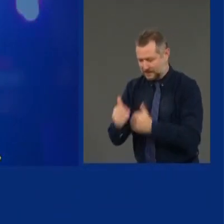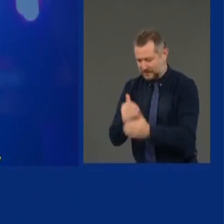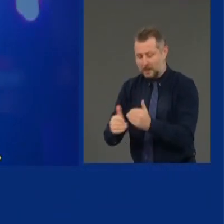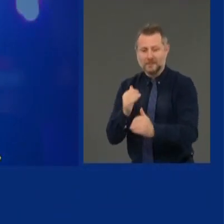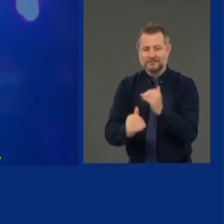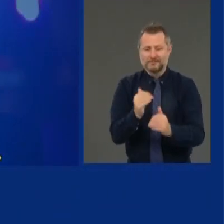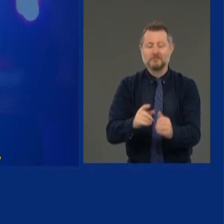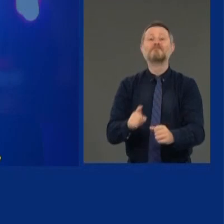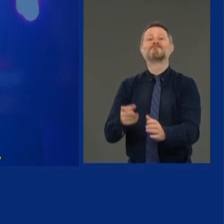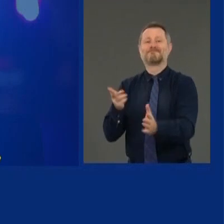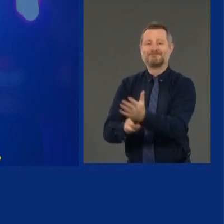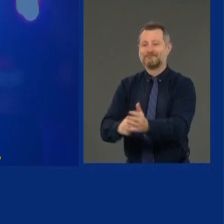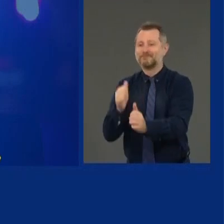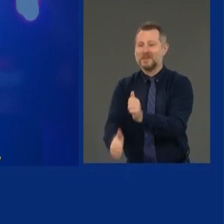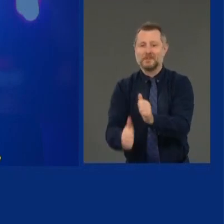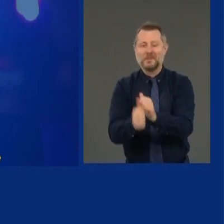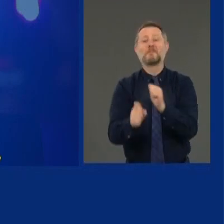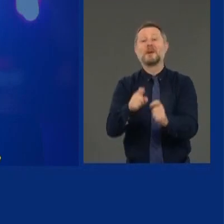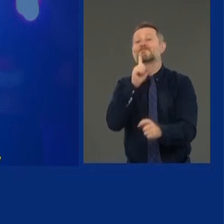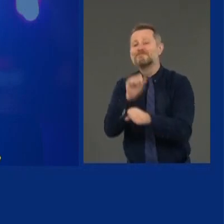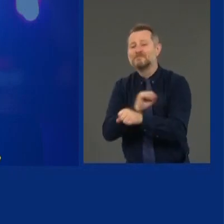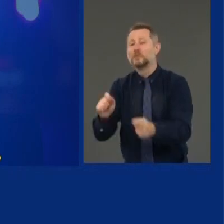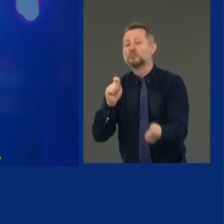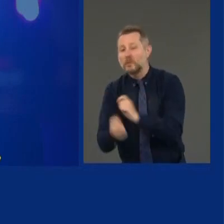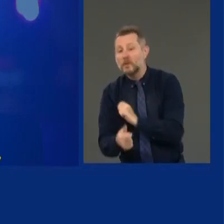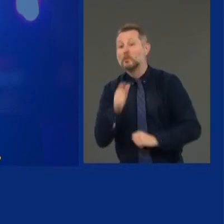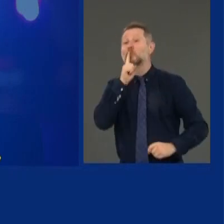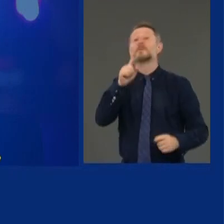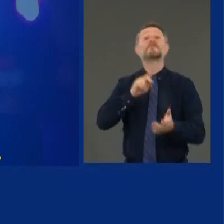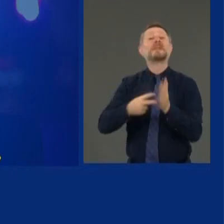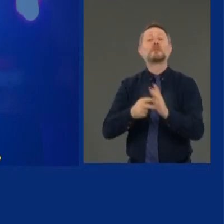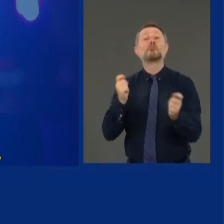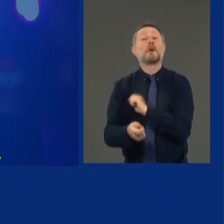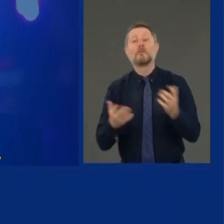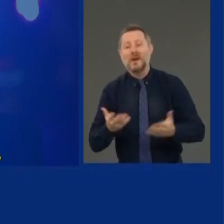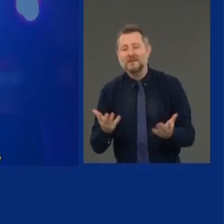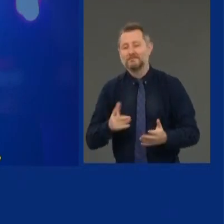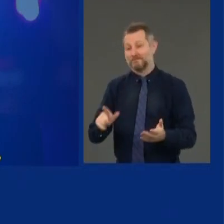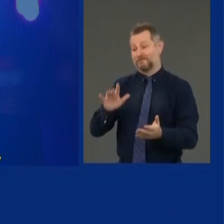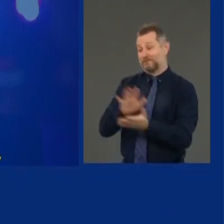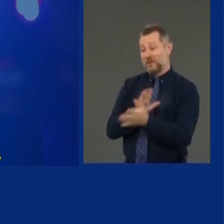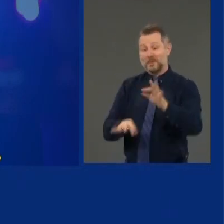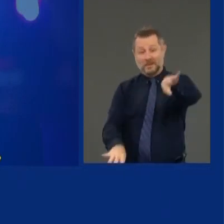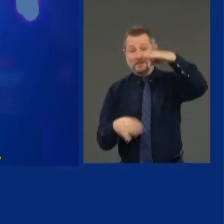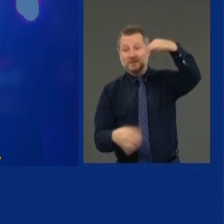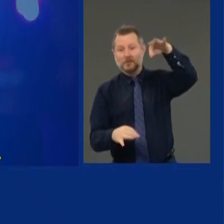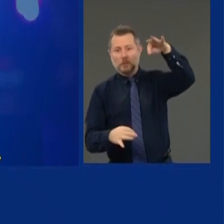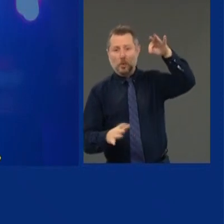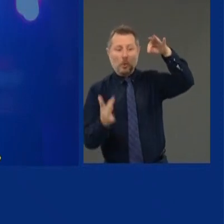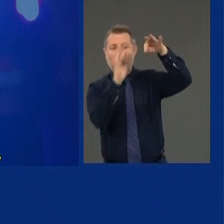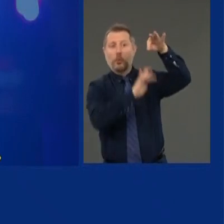GOVERNMENTS TO ENACT REAL REFORM. AND WE MEAN REAL REFORM.